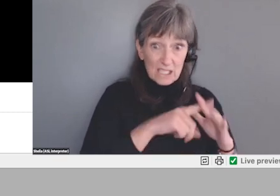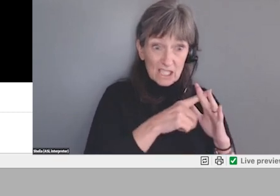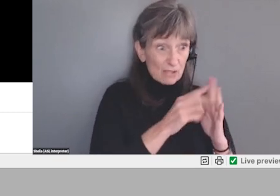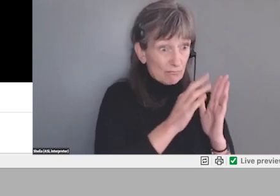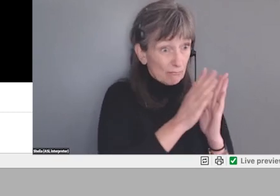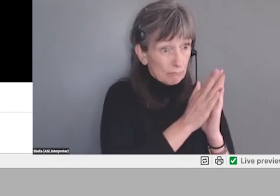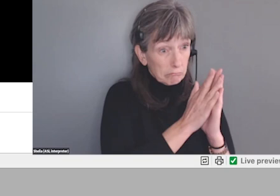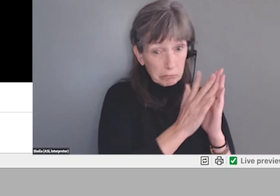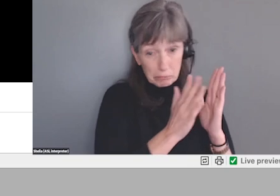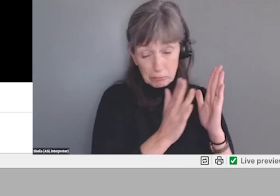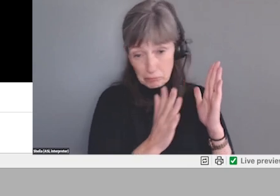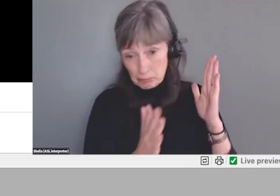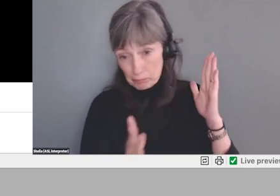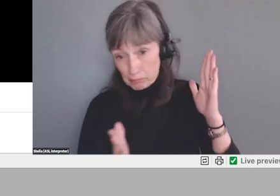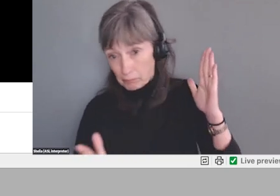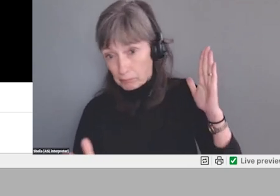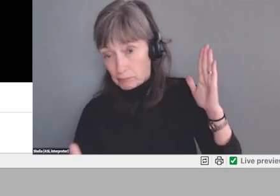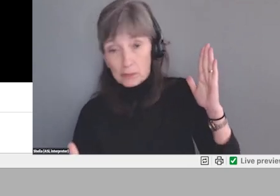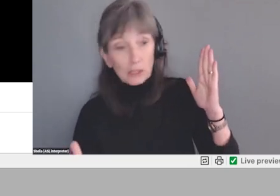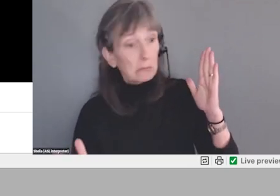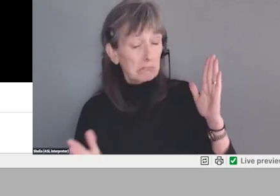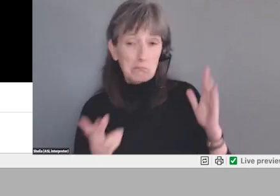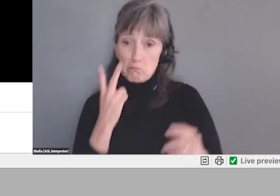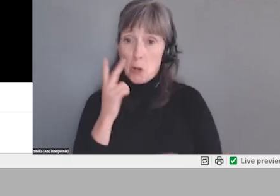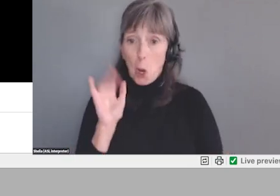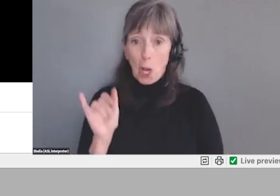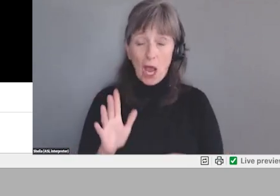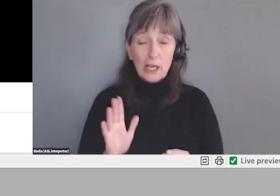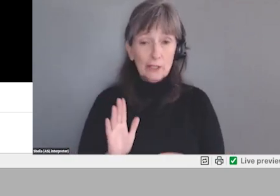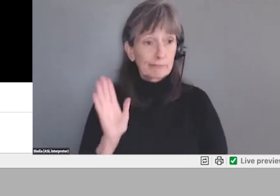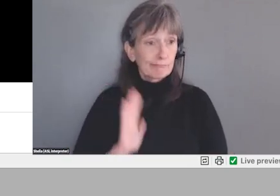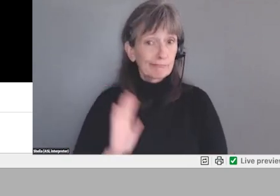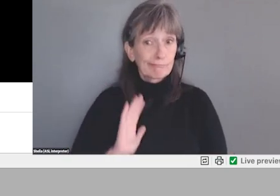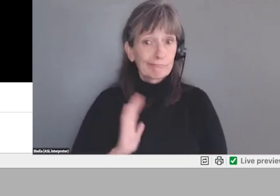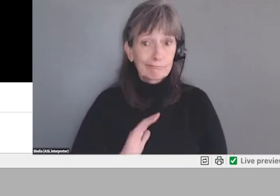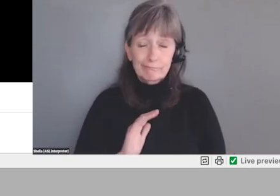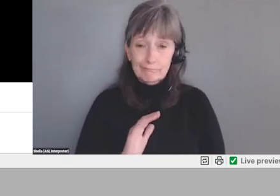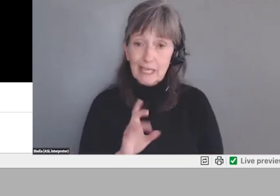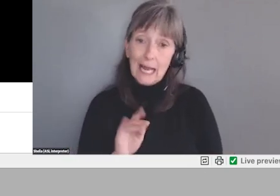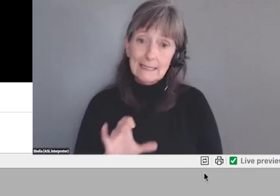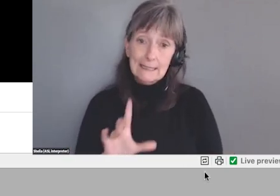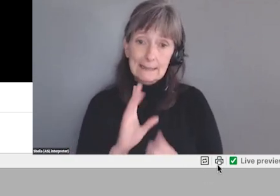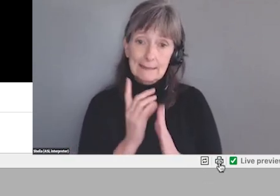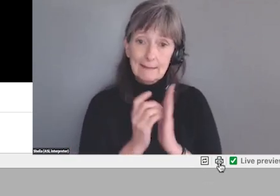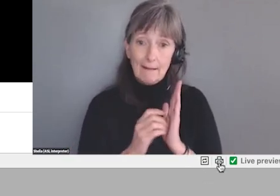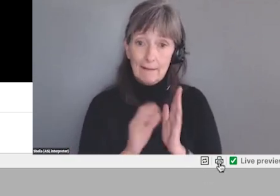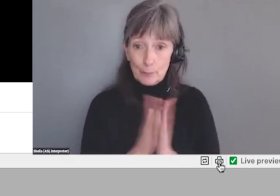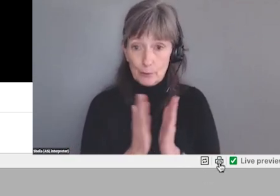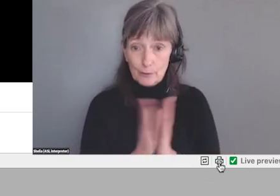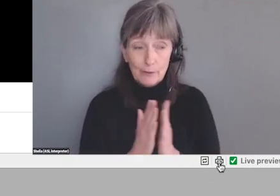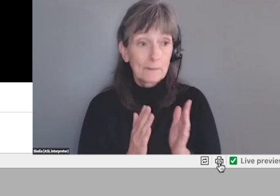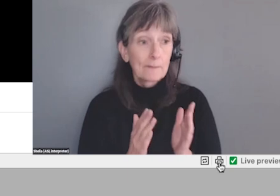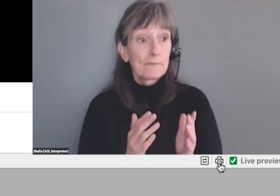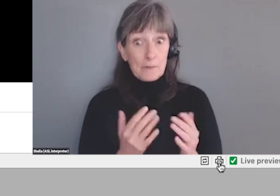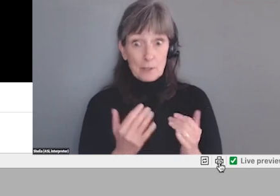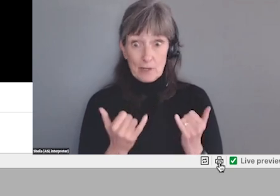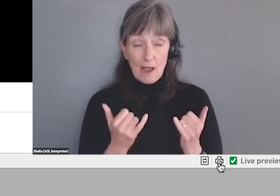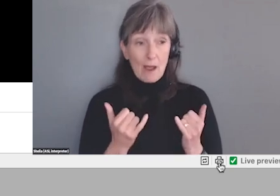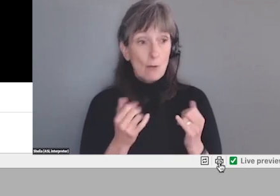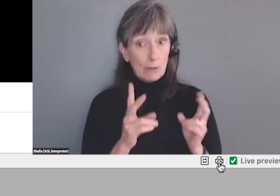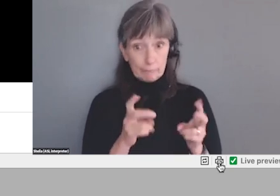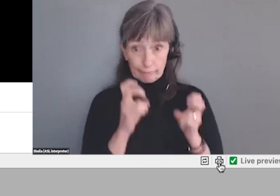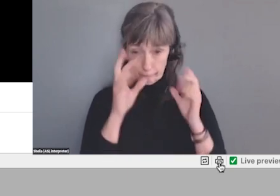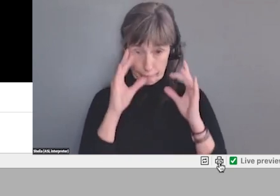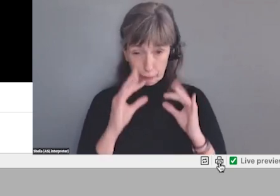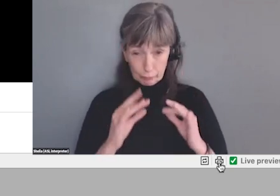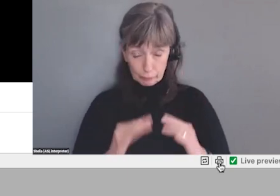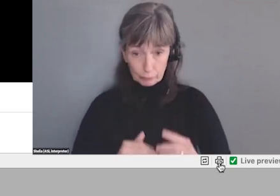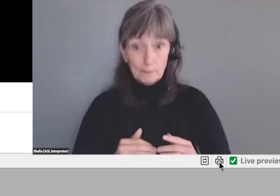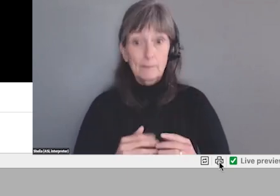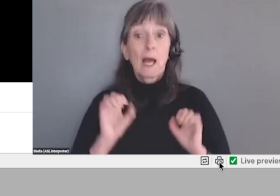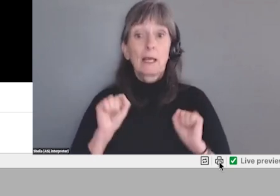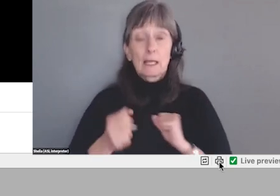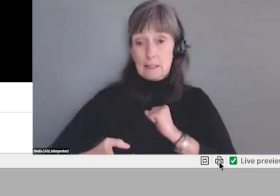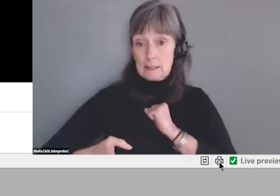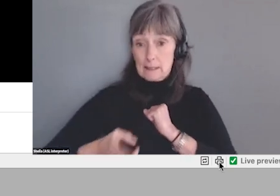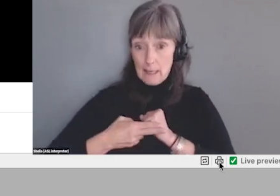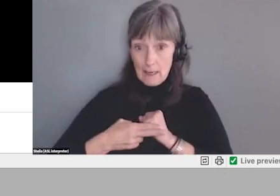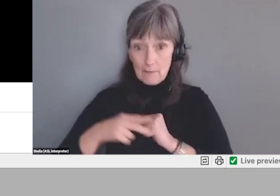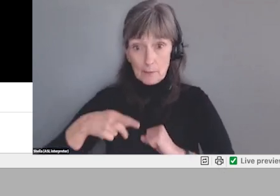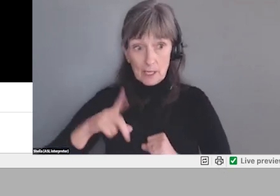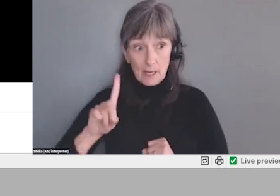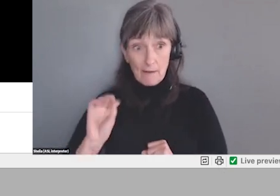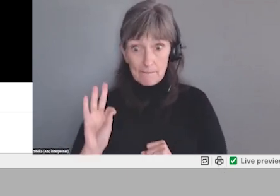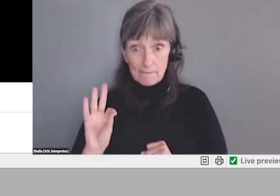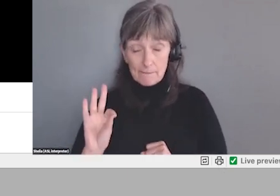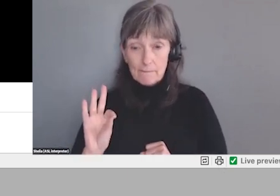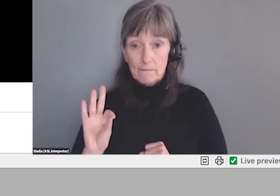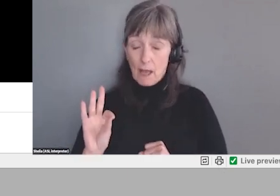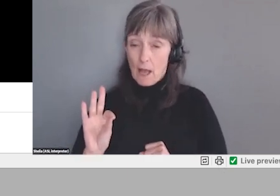a classic design. I could then go and export that book, save it as a PDF and use that PDF.